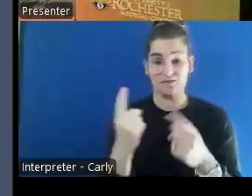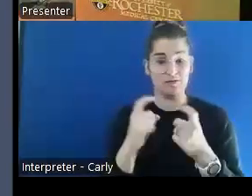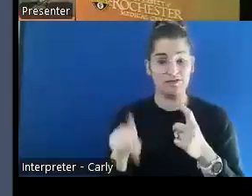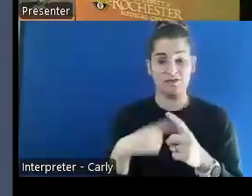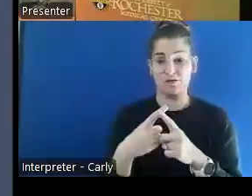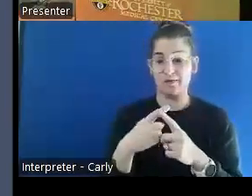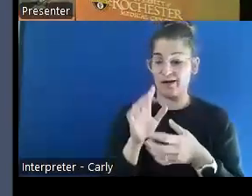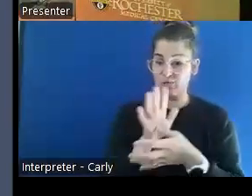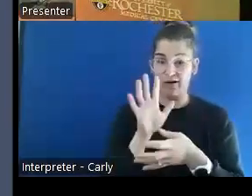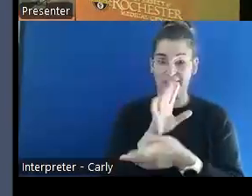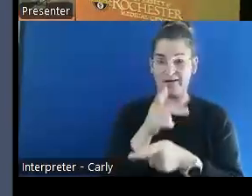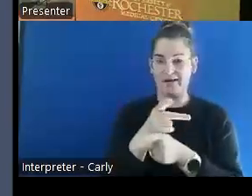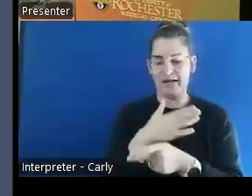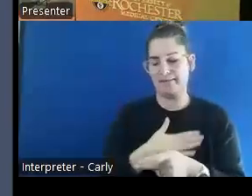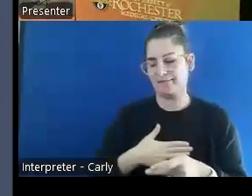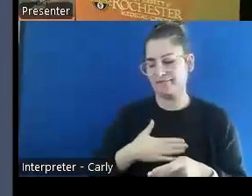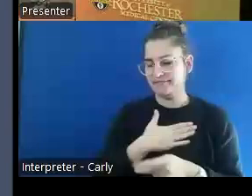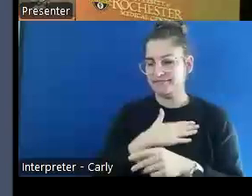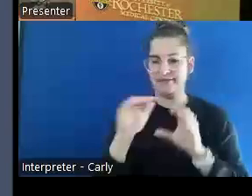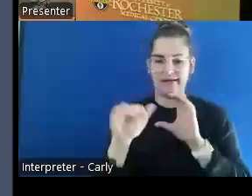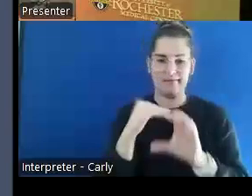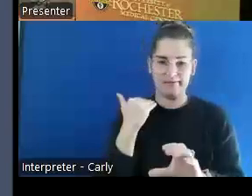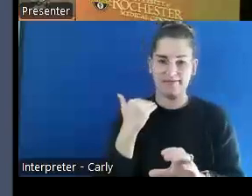division please just shoot me an email easy to remember last names like the country but with